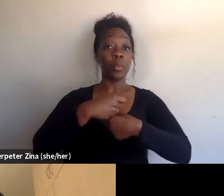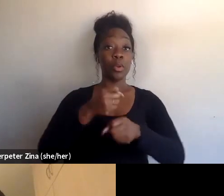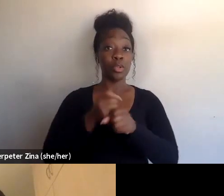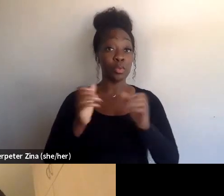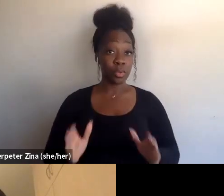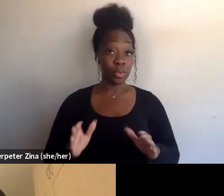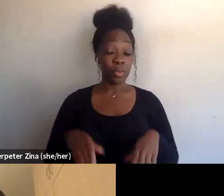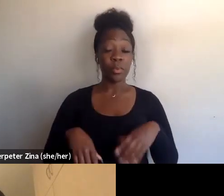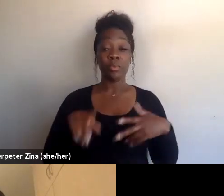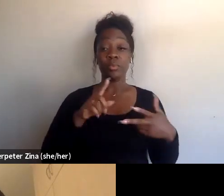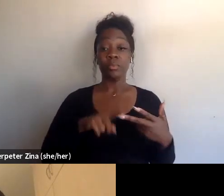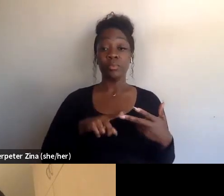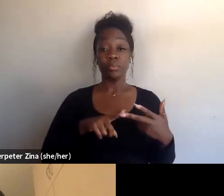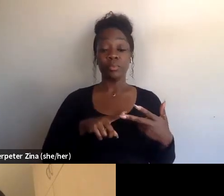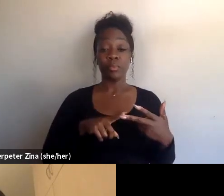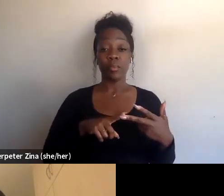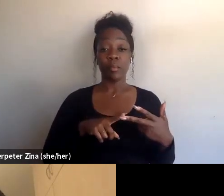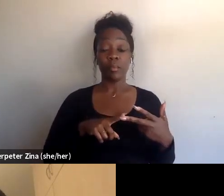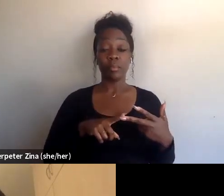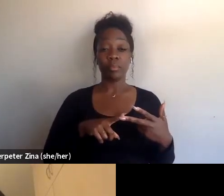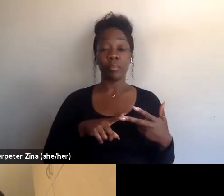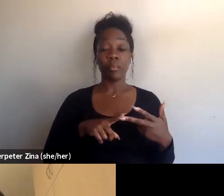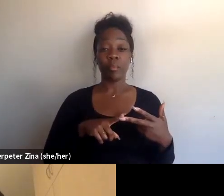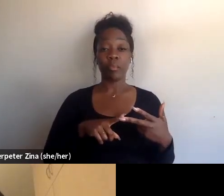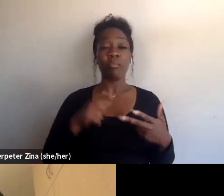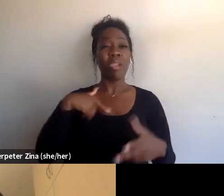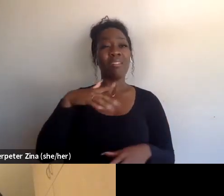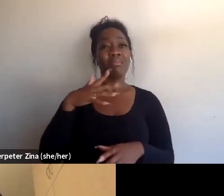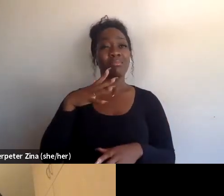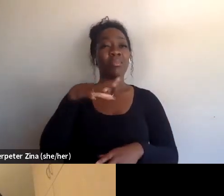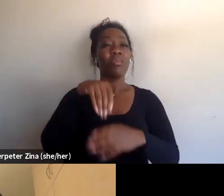and I've been in the industry for over 10 years now